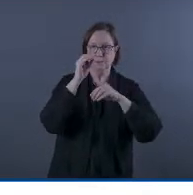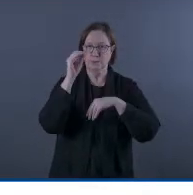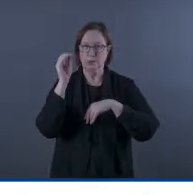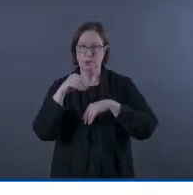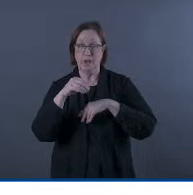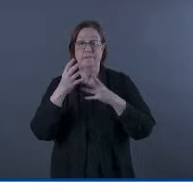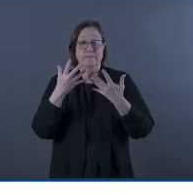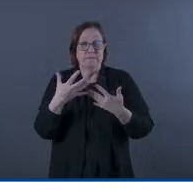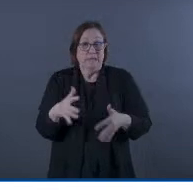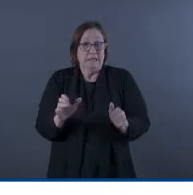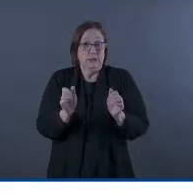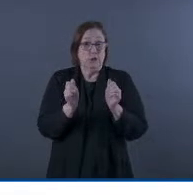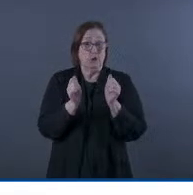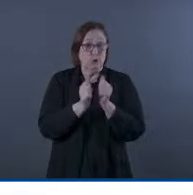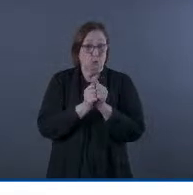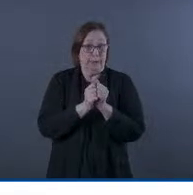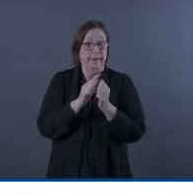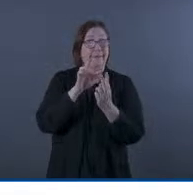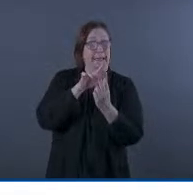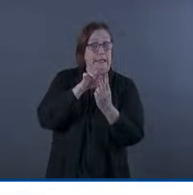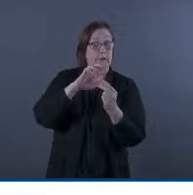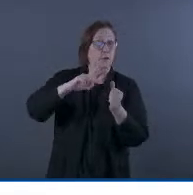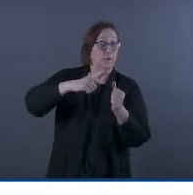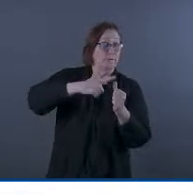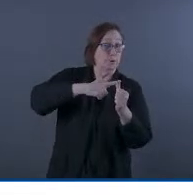or received their Johnson & Johnson dose,